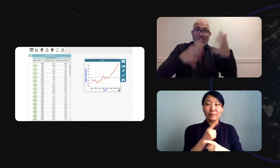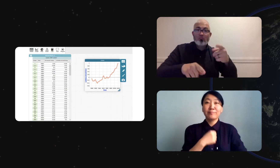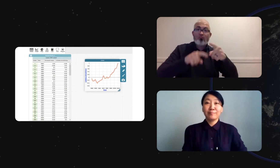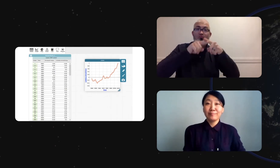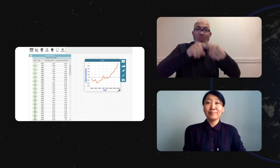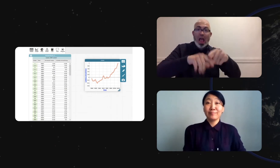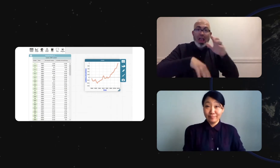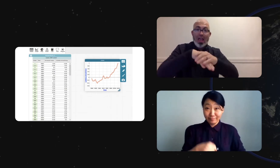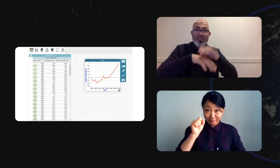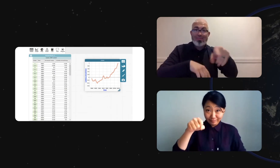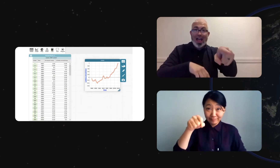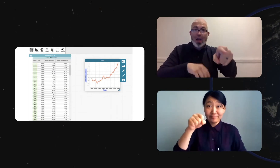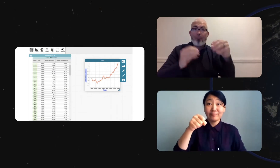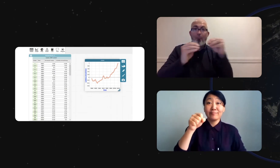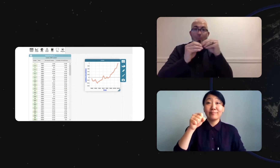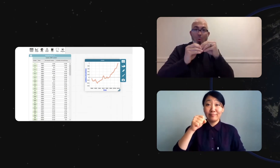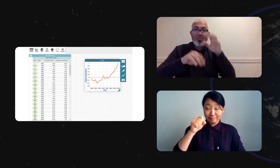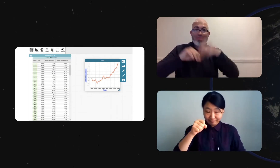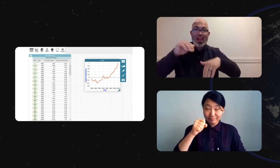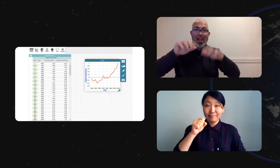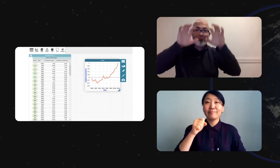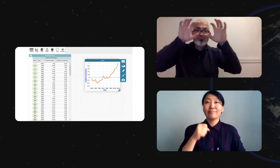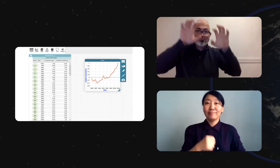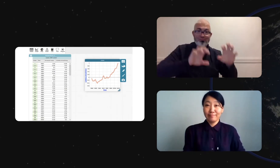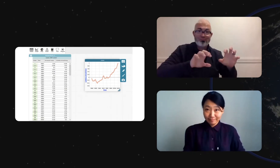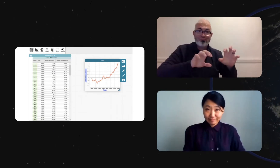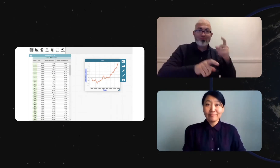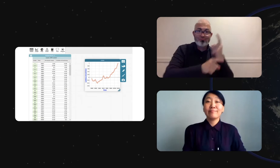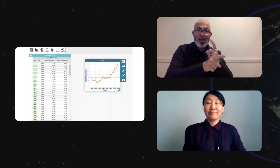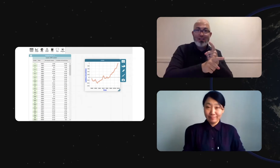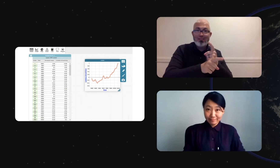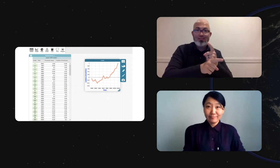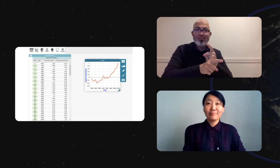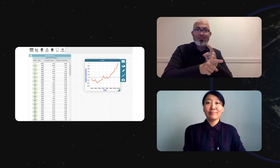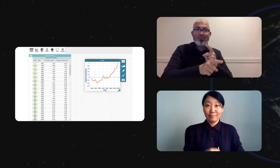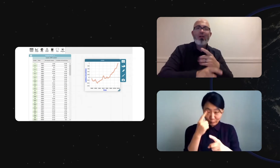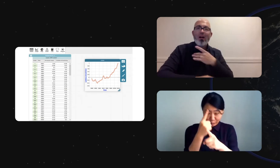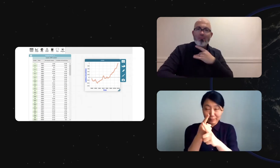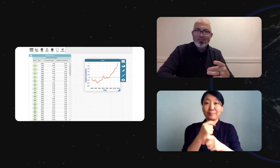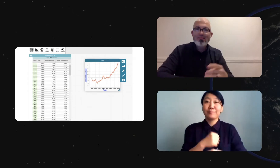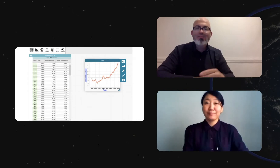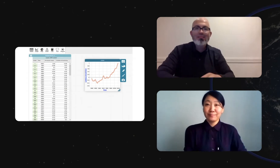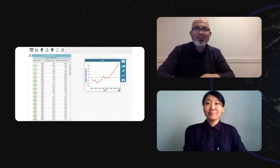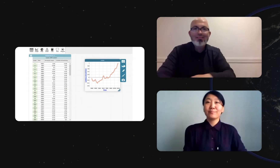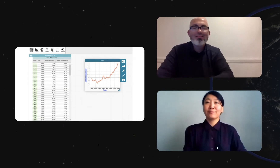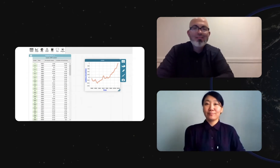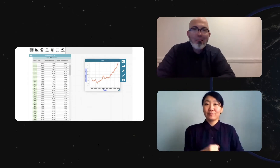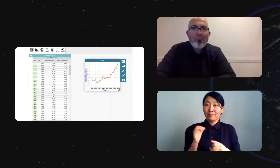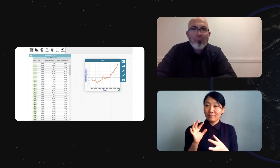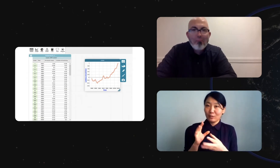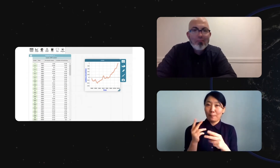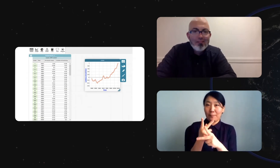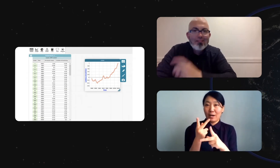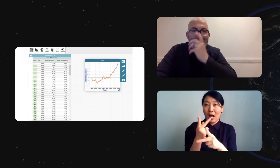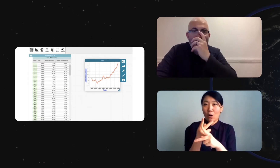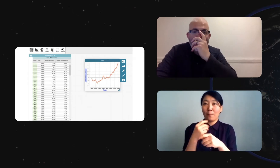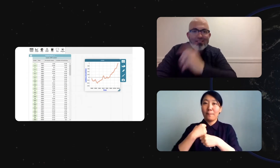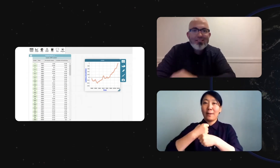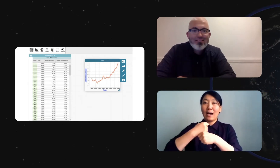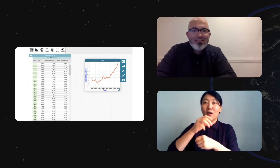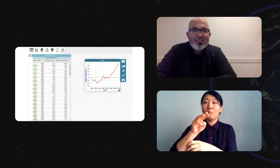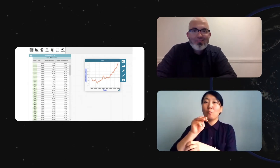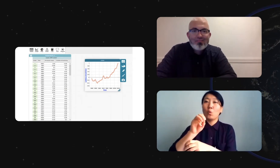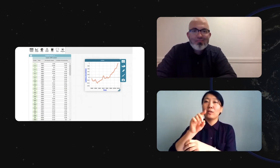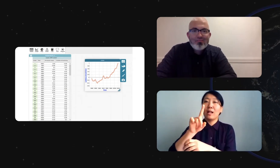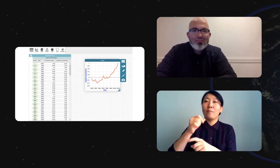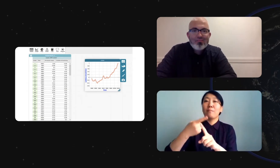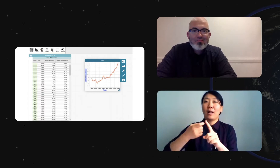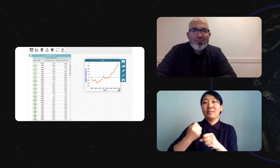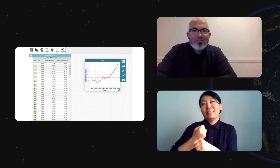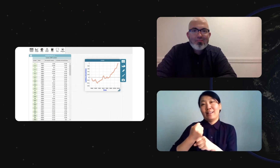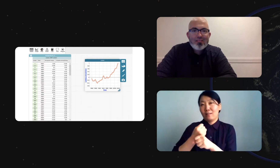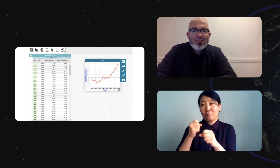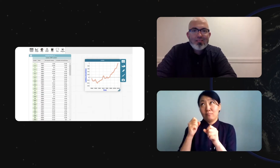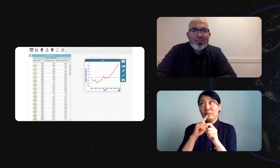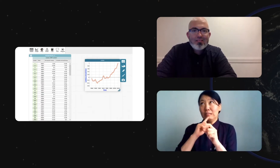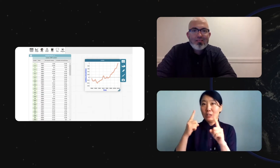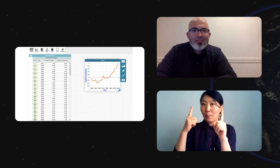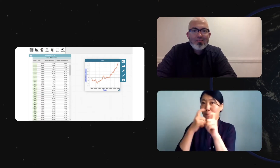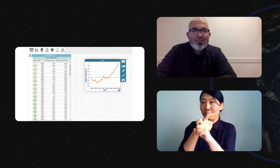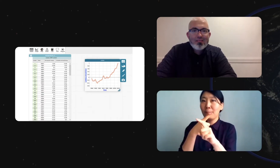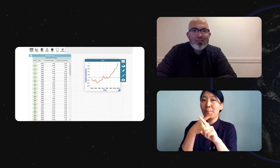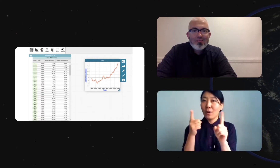So, statisticians look at that?